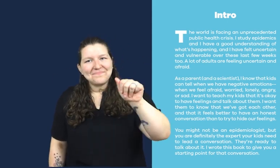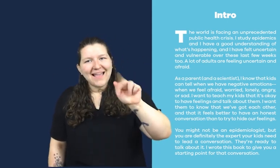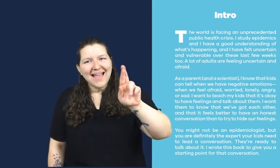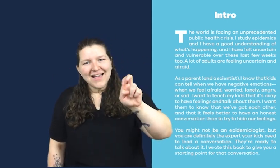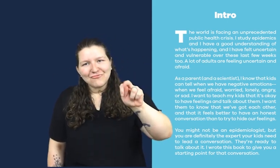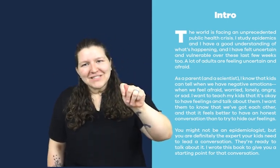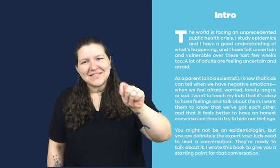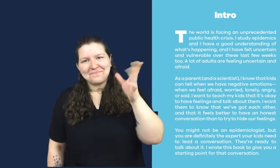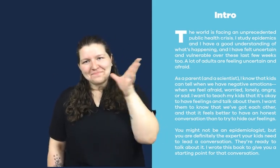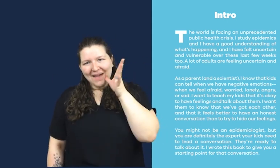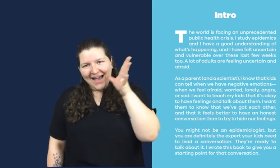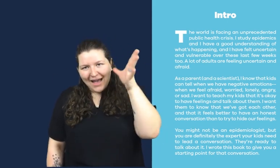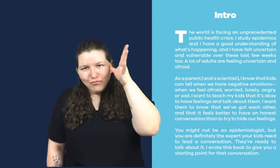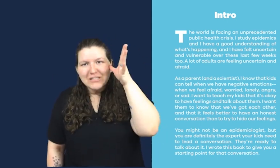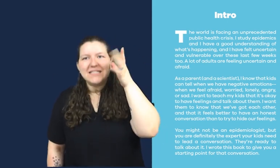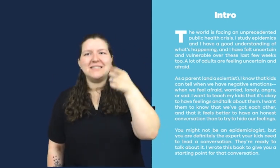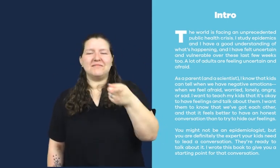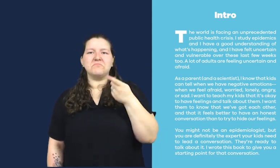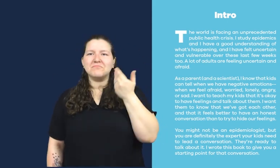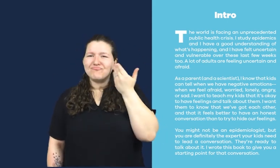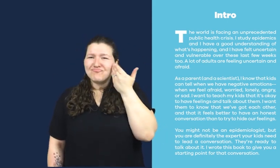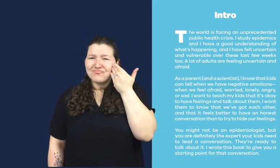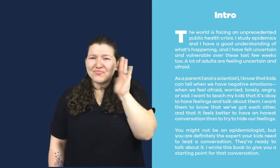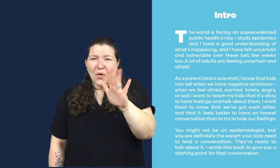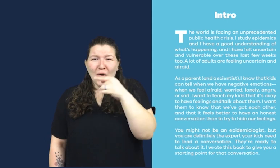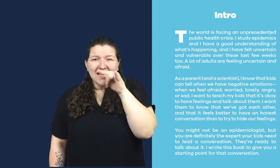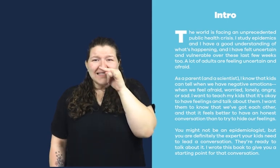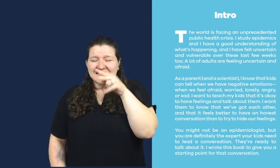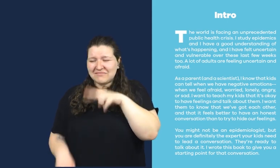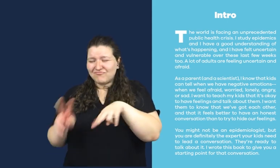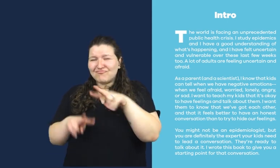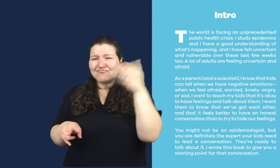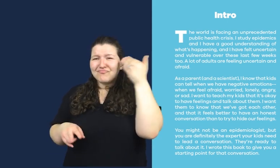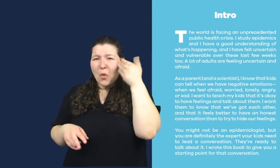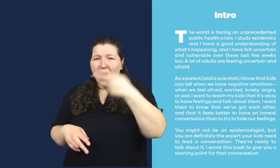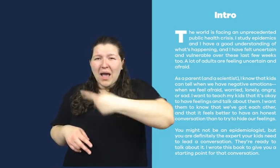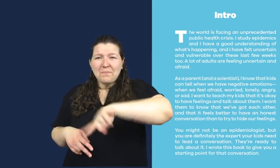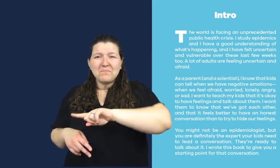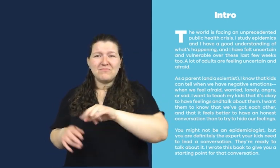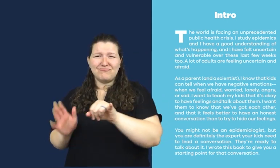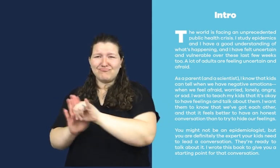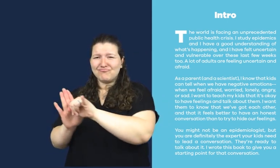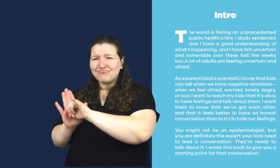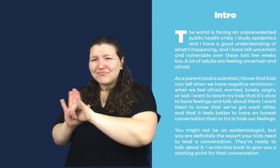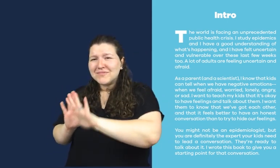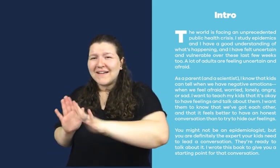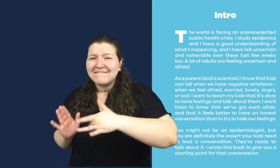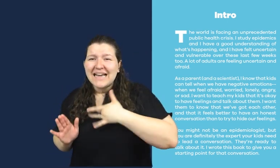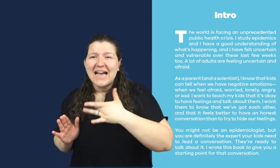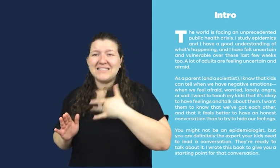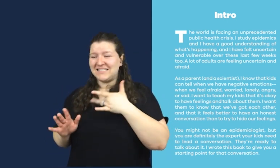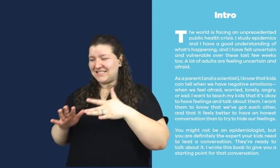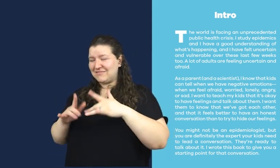You might not be an epidemiologist but you are definitely the expert on your kids